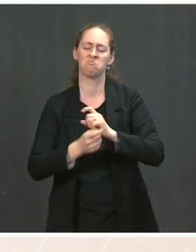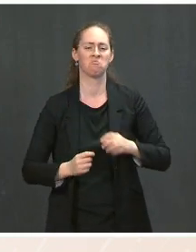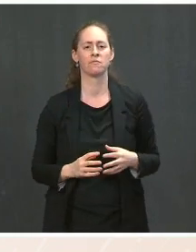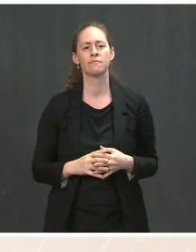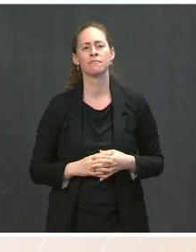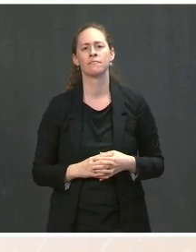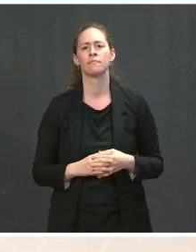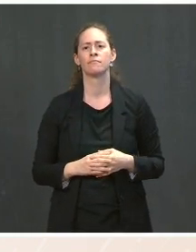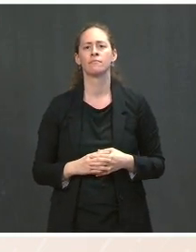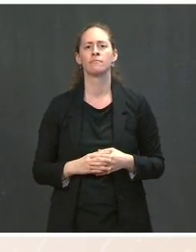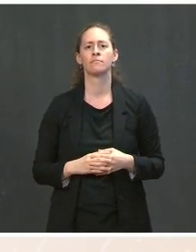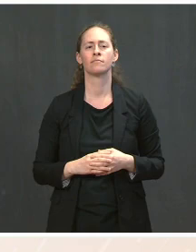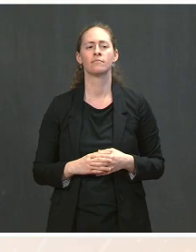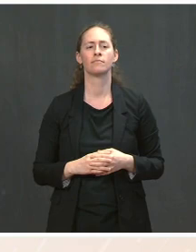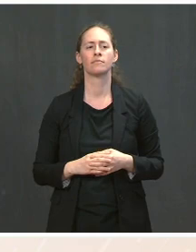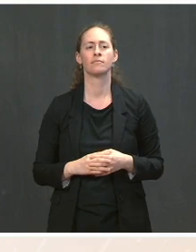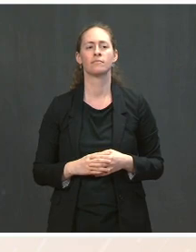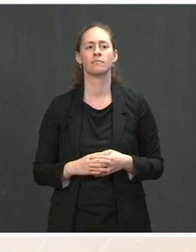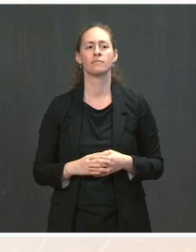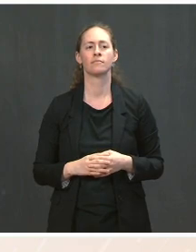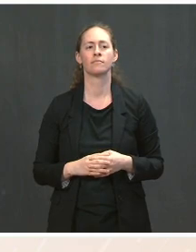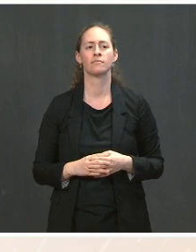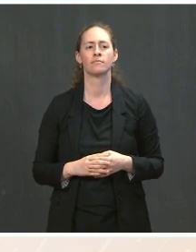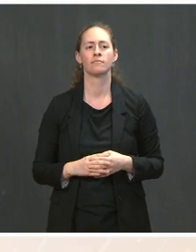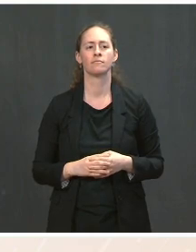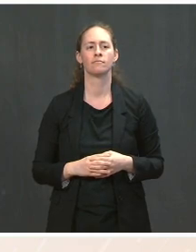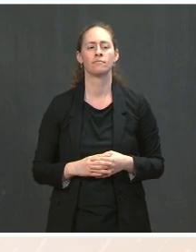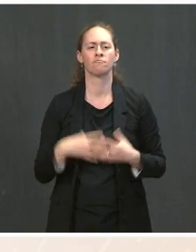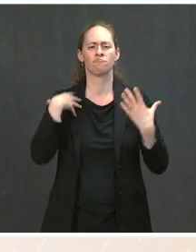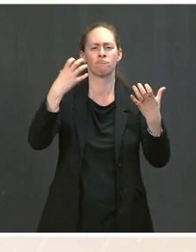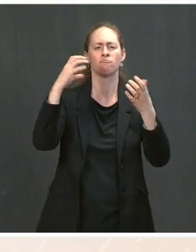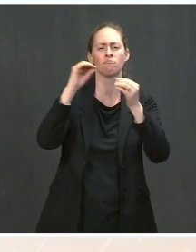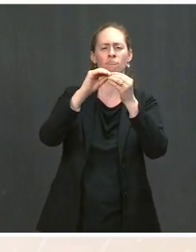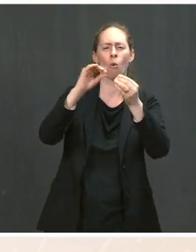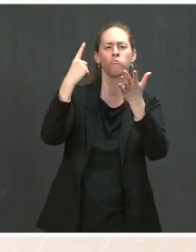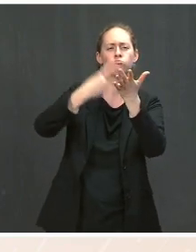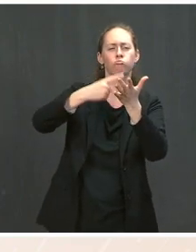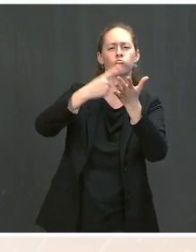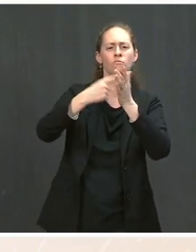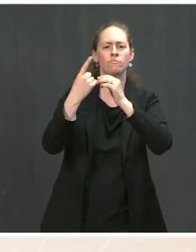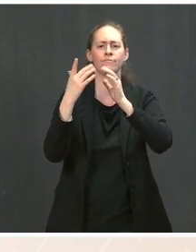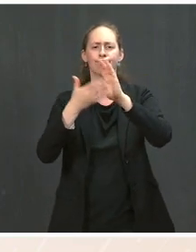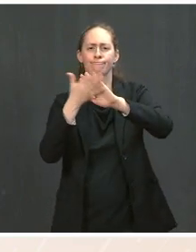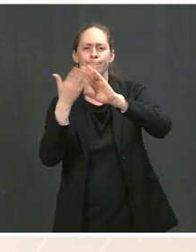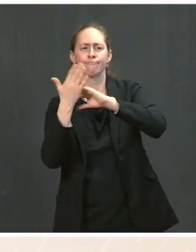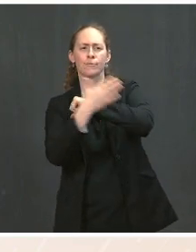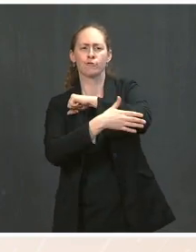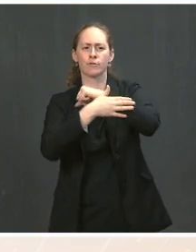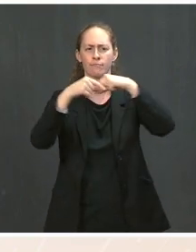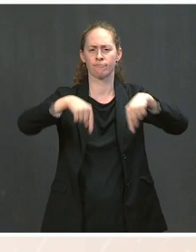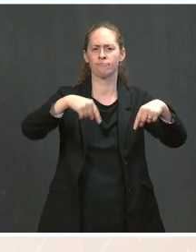I wanted to go back to the infrastructure plan and — Ms. Psaki: Sure. The Press: -- specifically the tax portion. Ms. Psaki: Okay. The Press: What parts of that